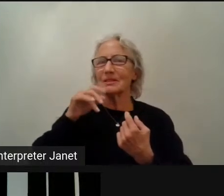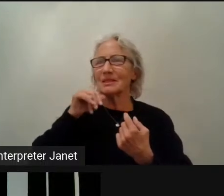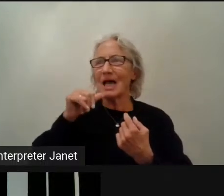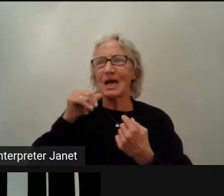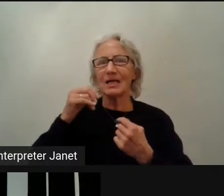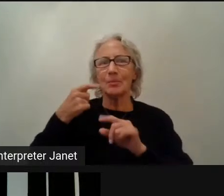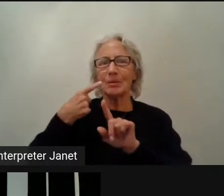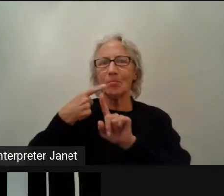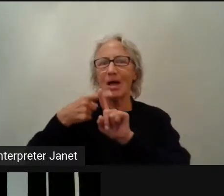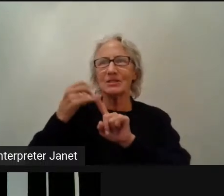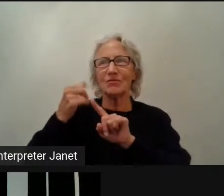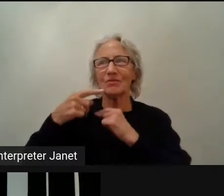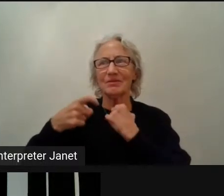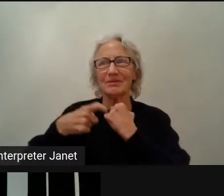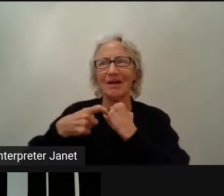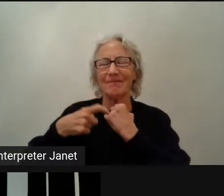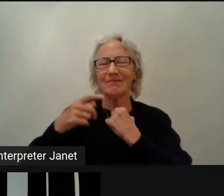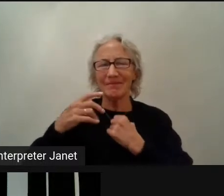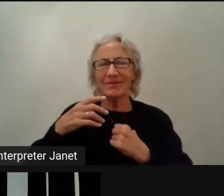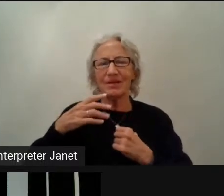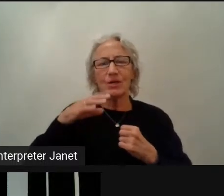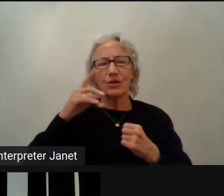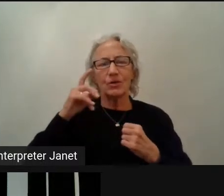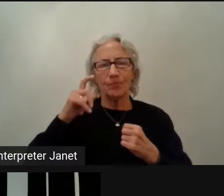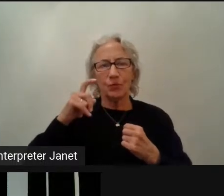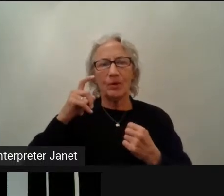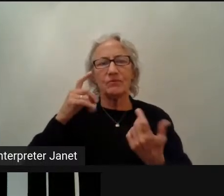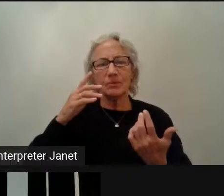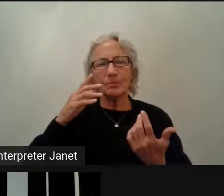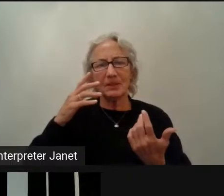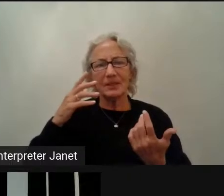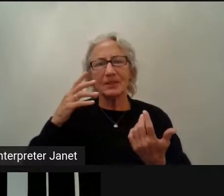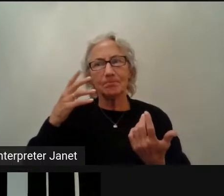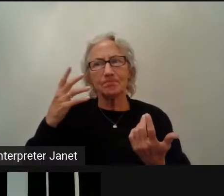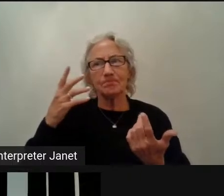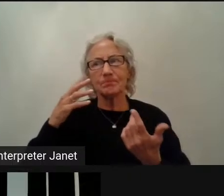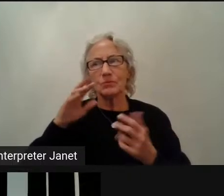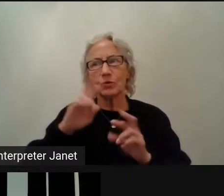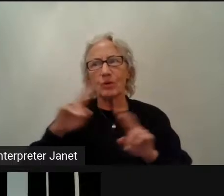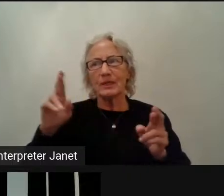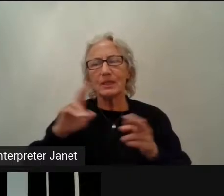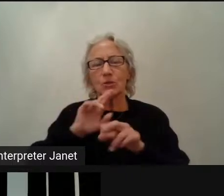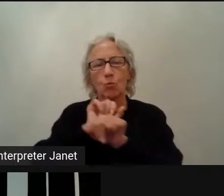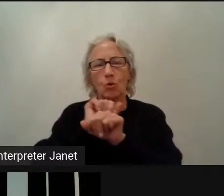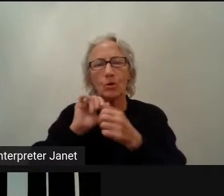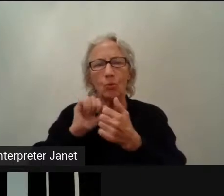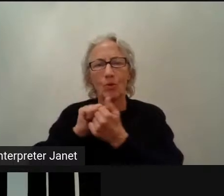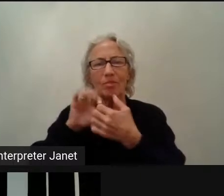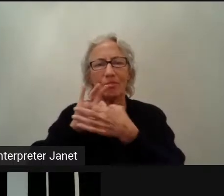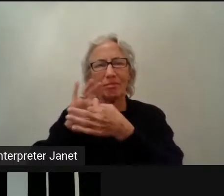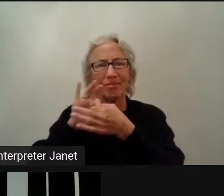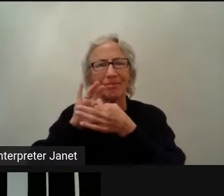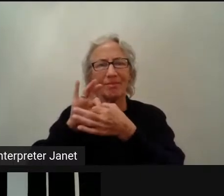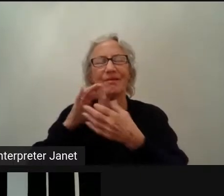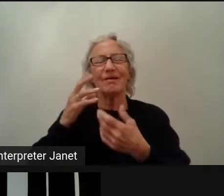robust when it comes to having this feedback because it will not all be great but you have to reach out and you have to make